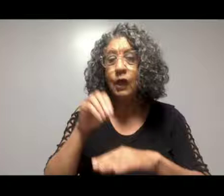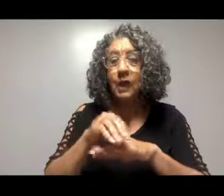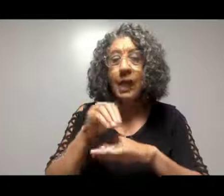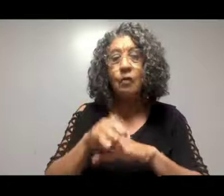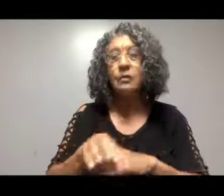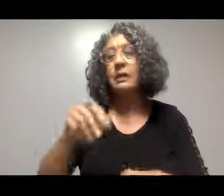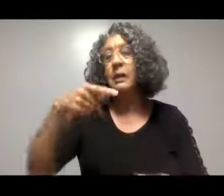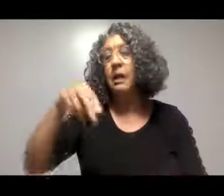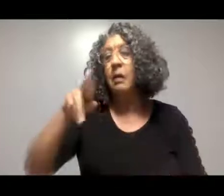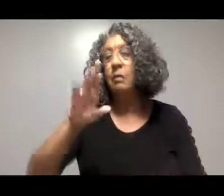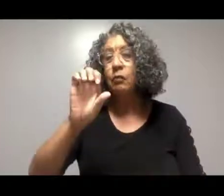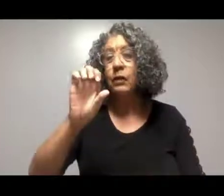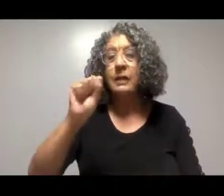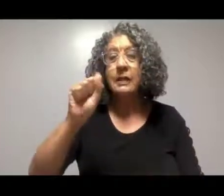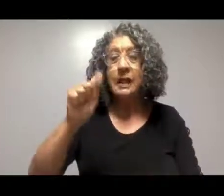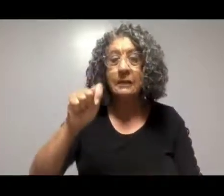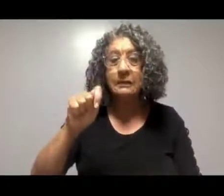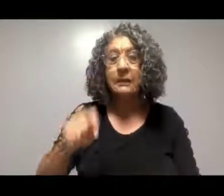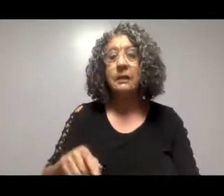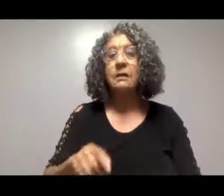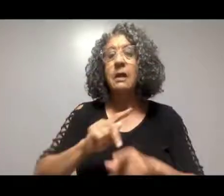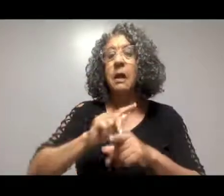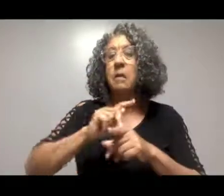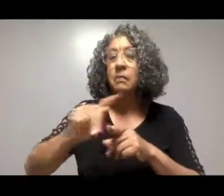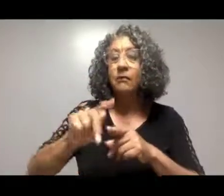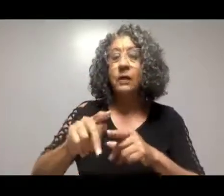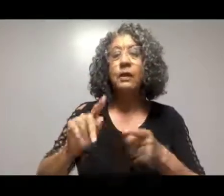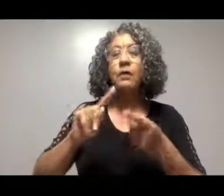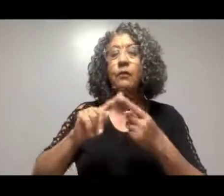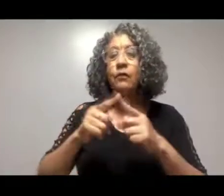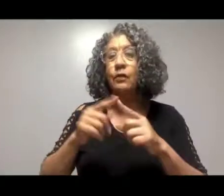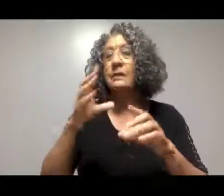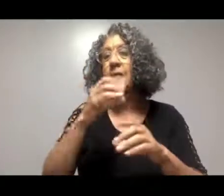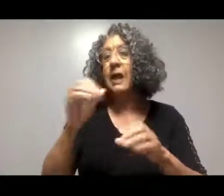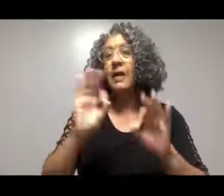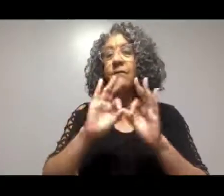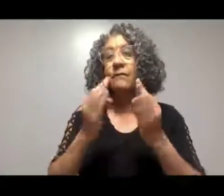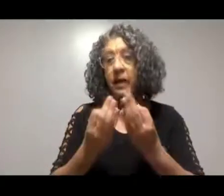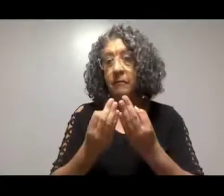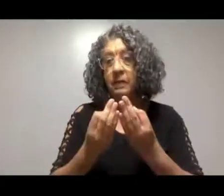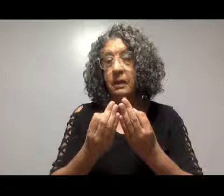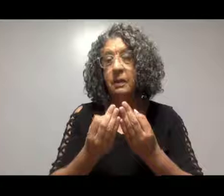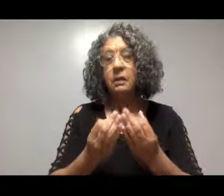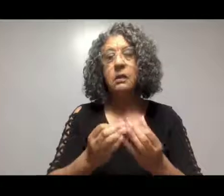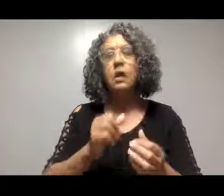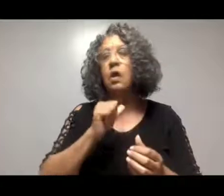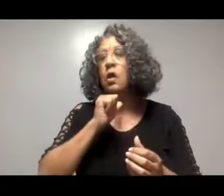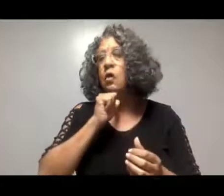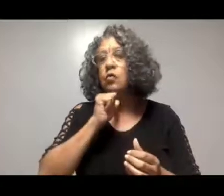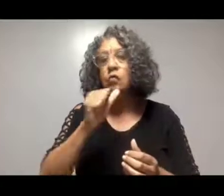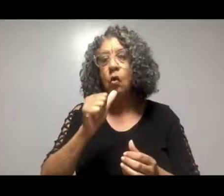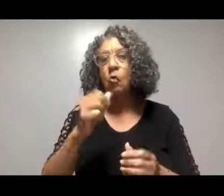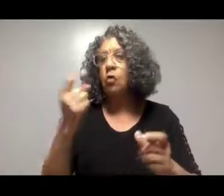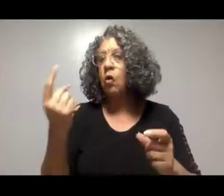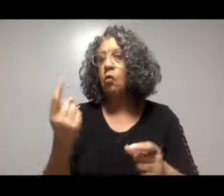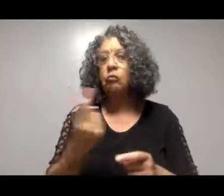your VR counselor, your Pre ETS specialist or professional friends and family.